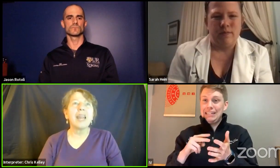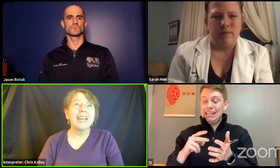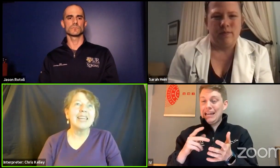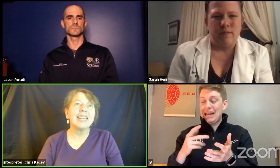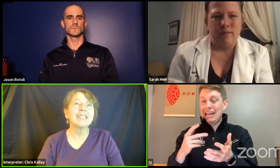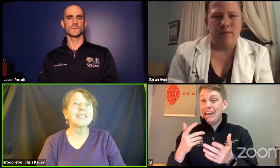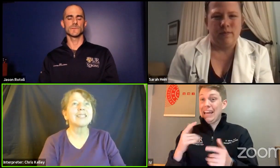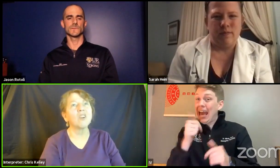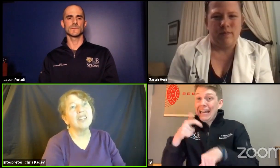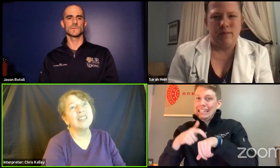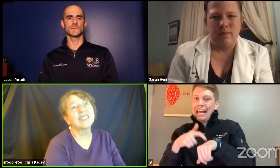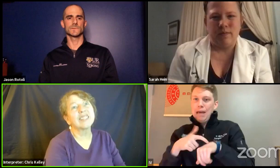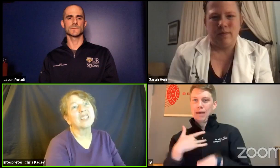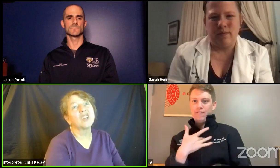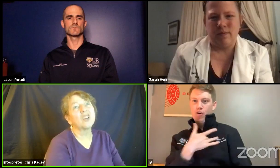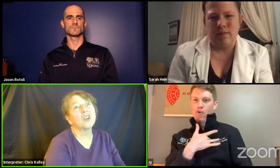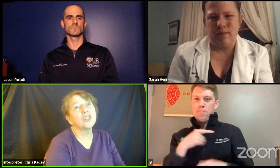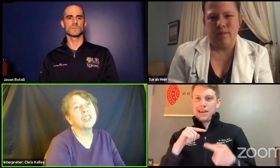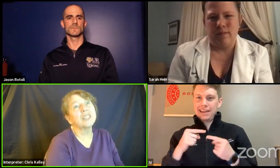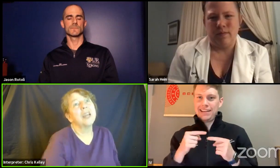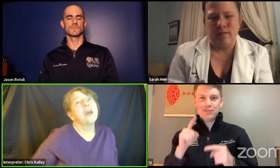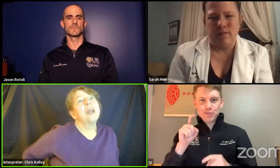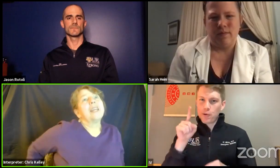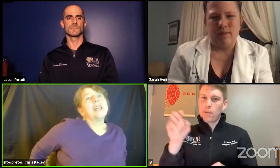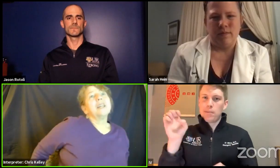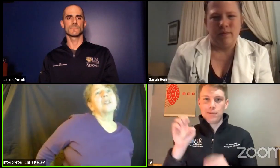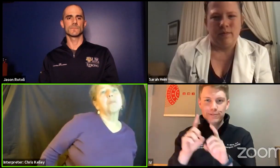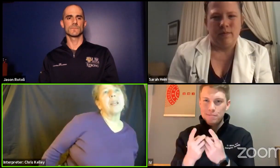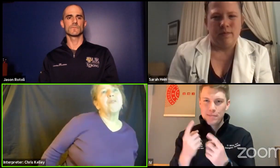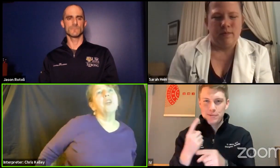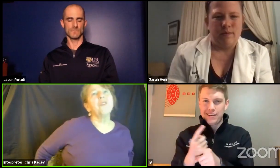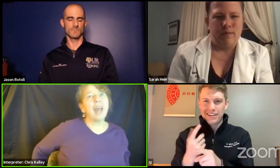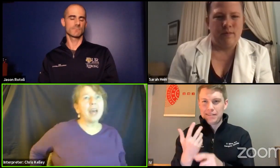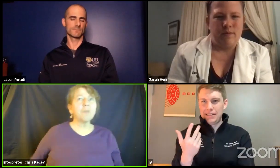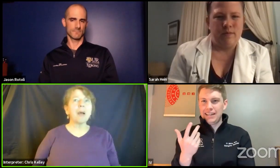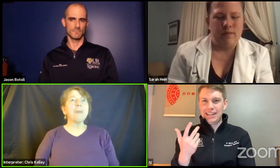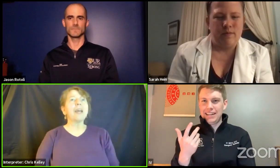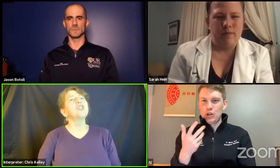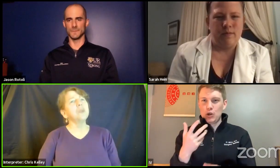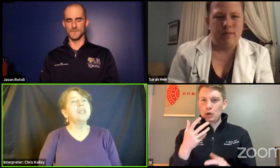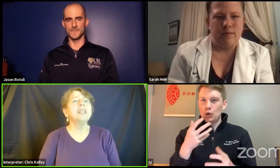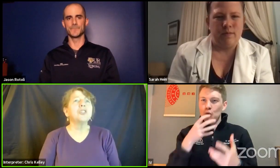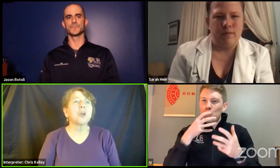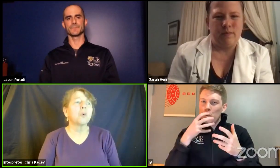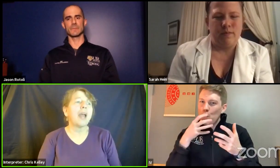to your heart up from your extremities to your heart and those are, again, more blood